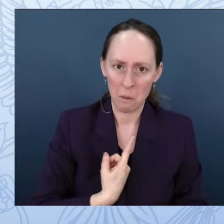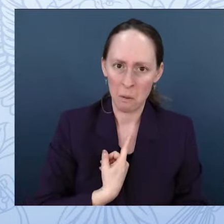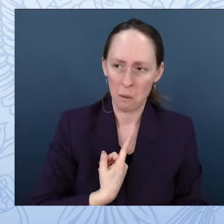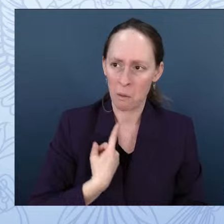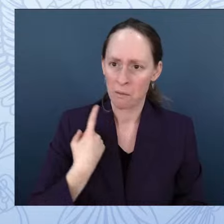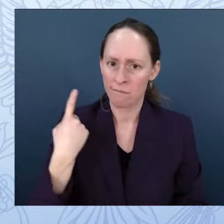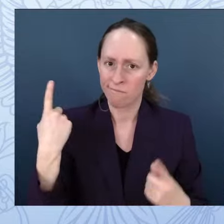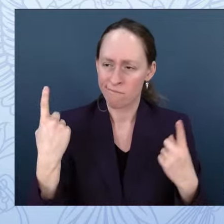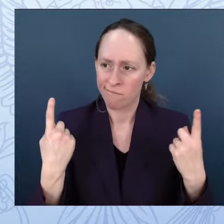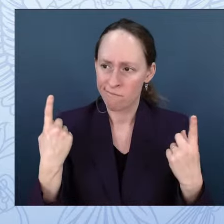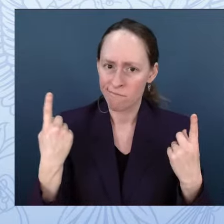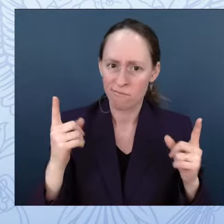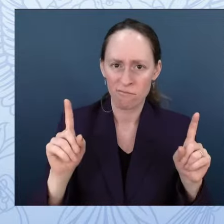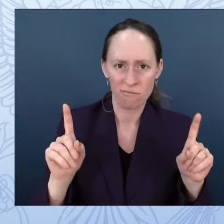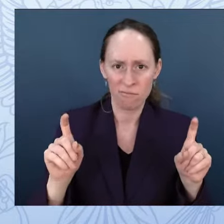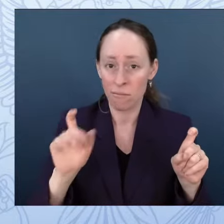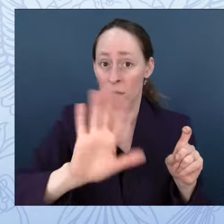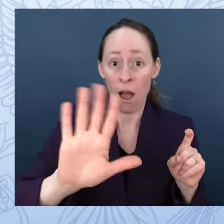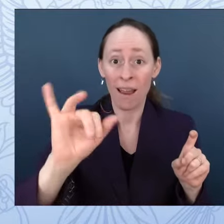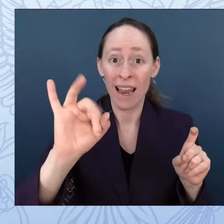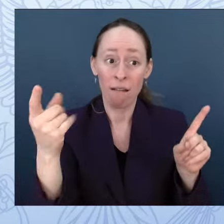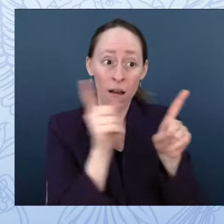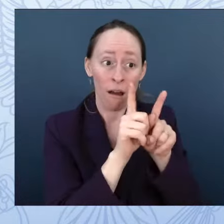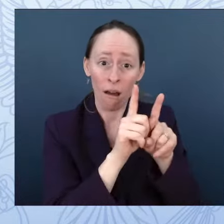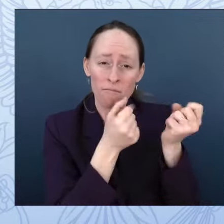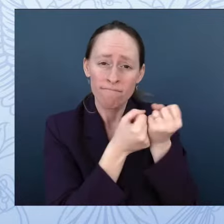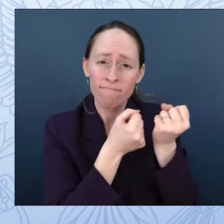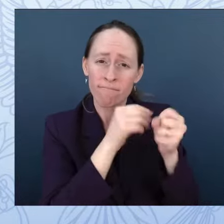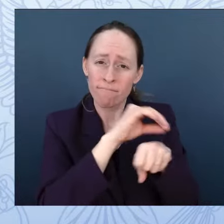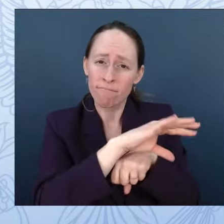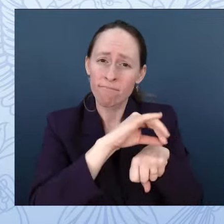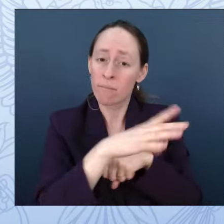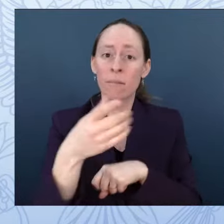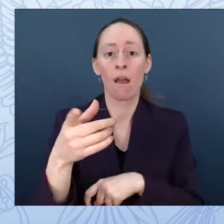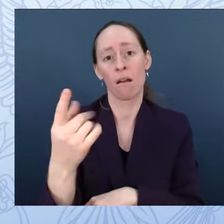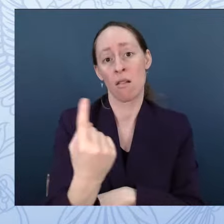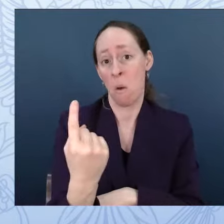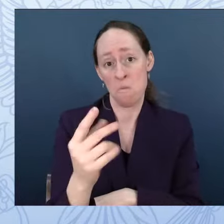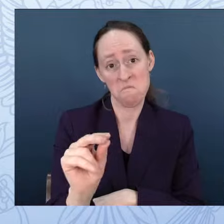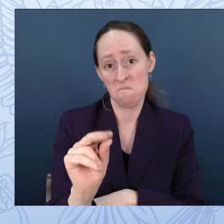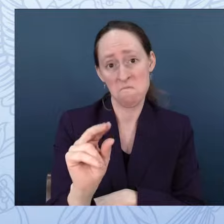Navigators guide patients and their families through the complex and daunting world of cancer.